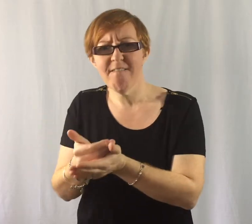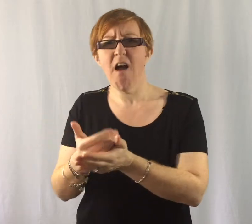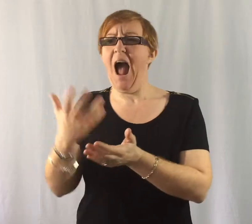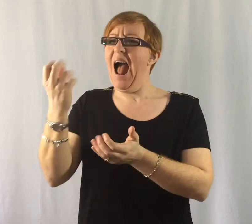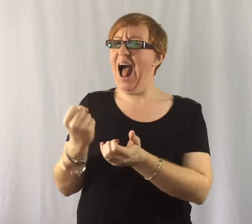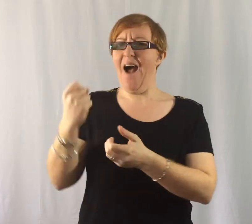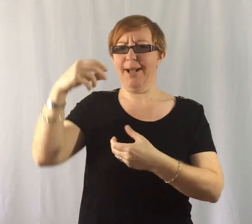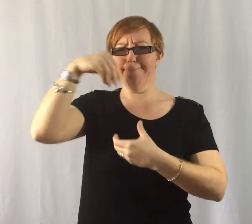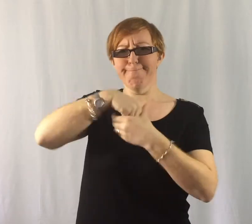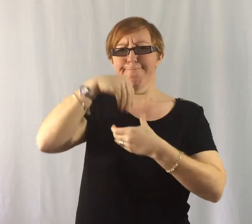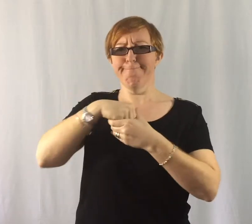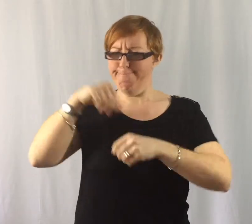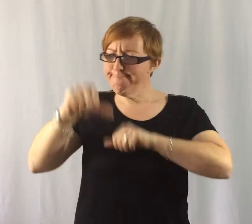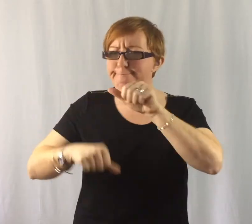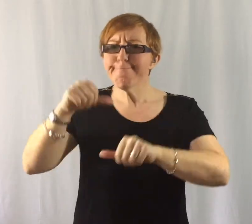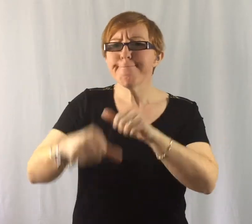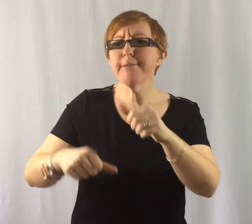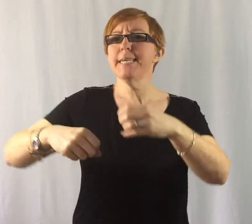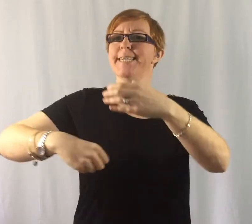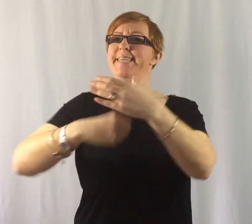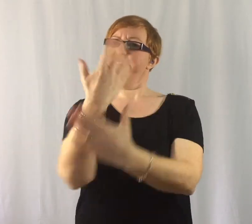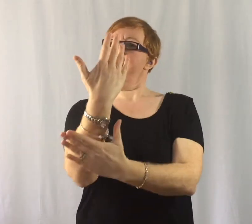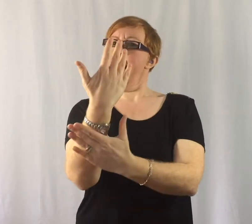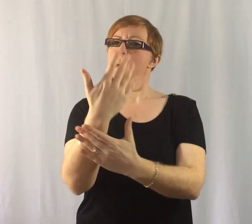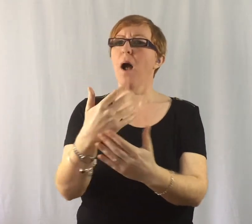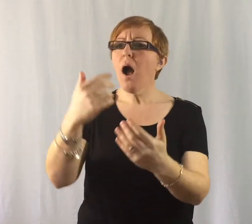have the things they need to survive and develop,